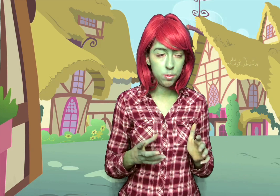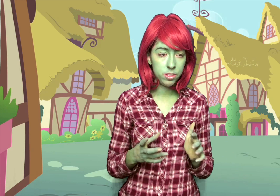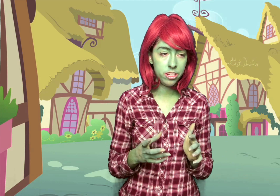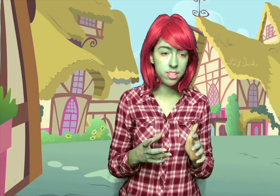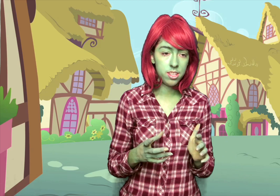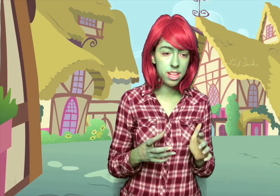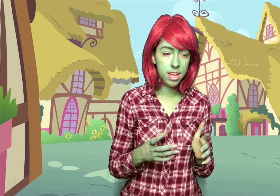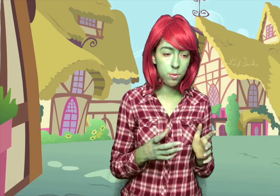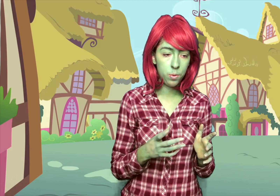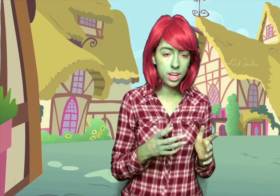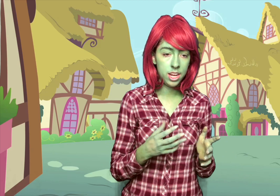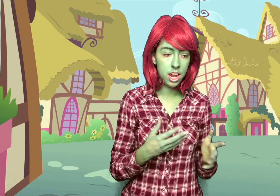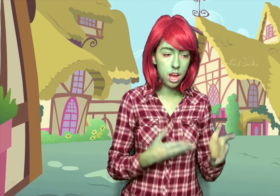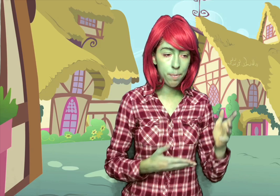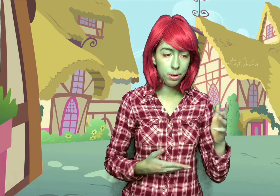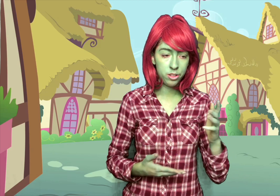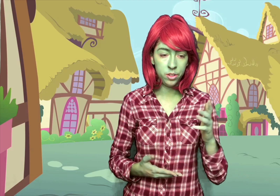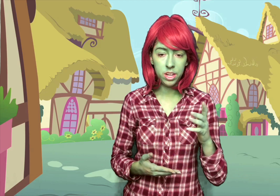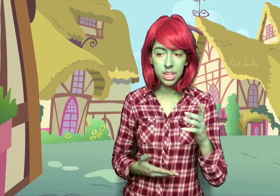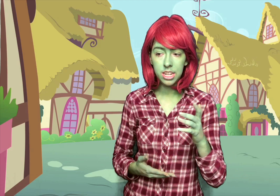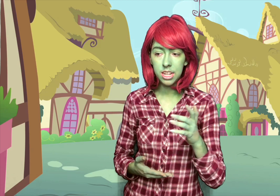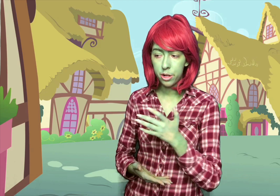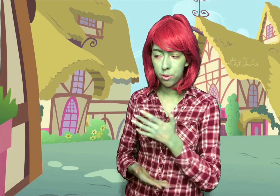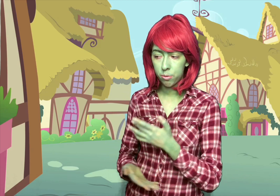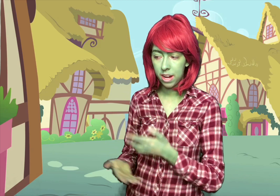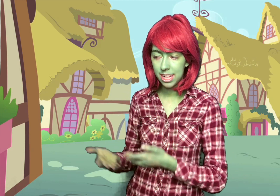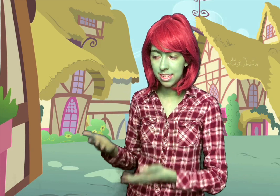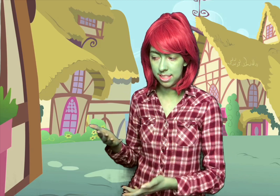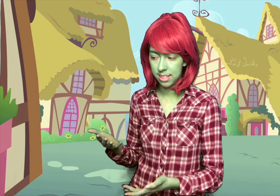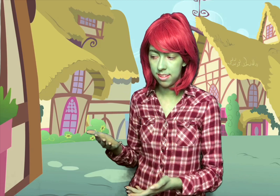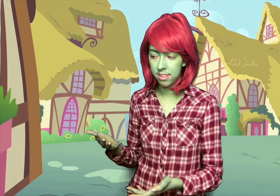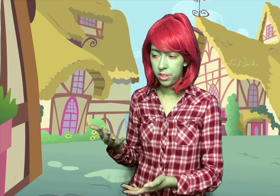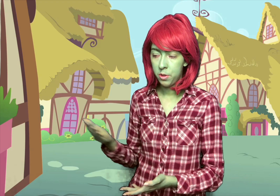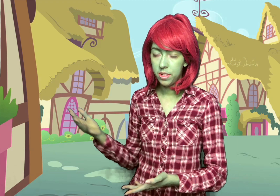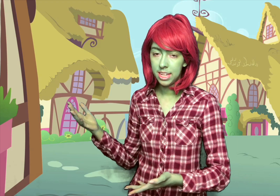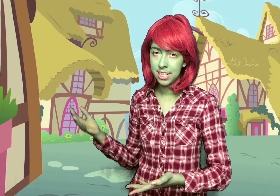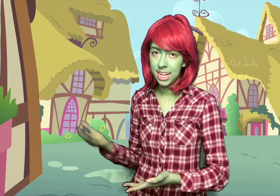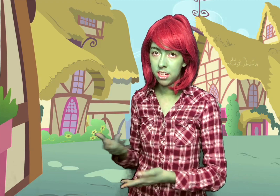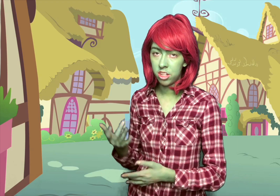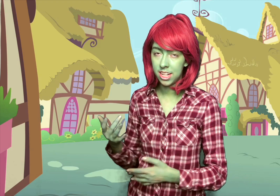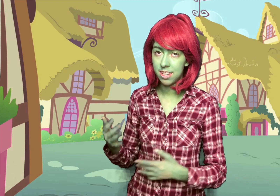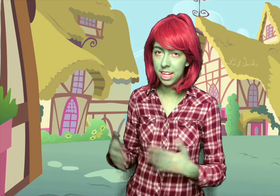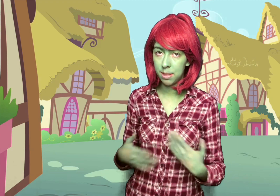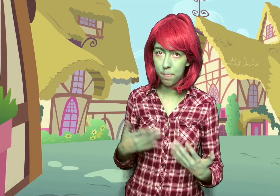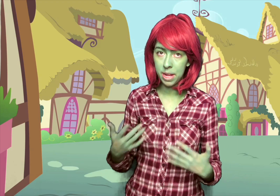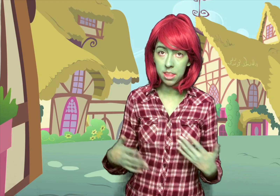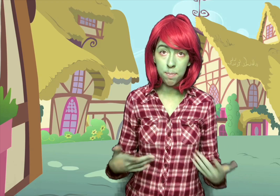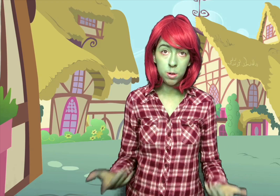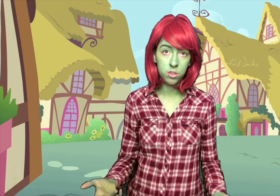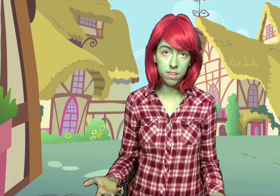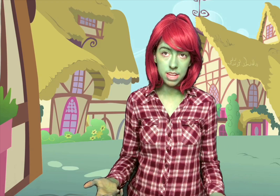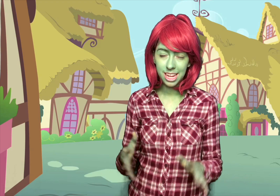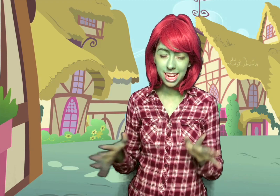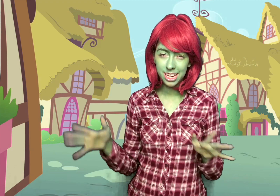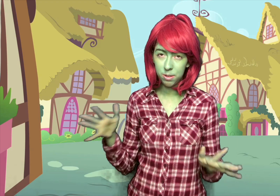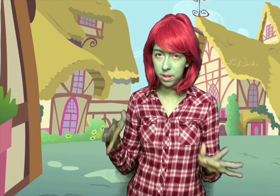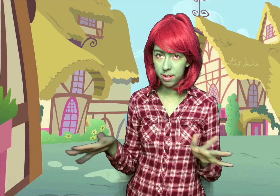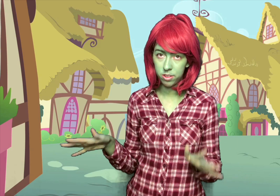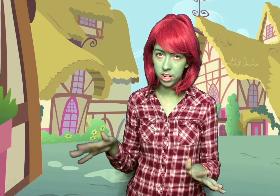which is that when an opportunity arises you need to take the chance to like make the most of it. kind of what i was trying